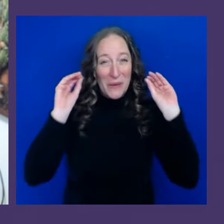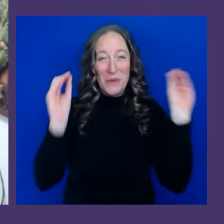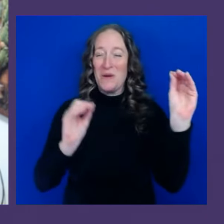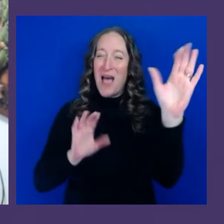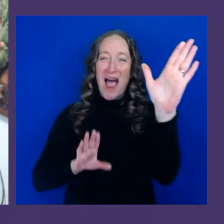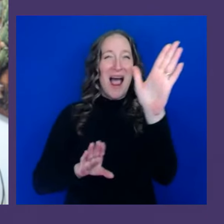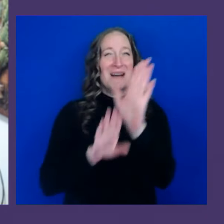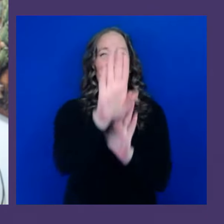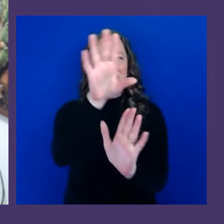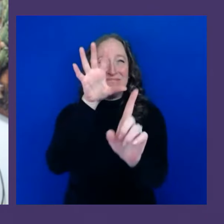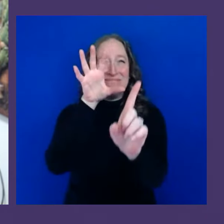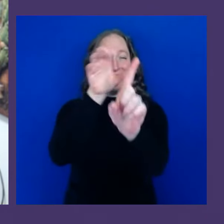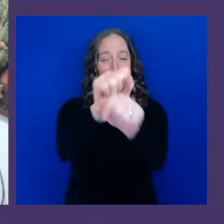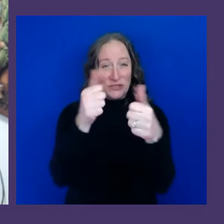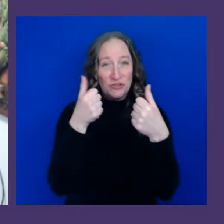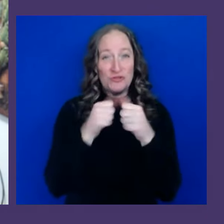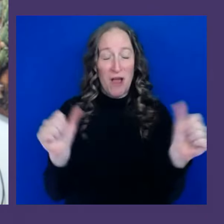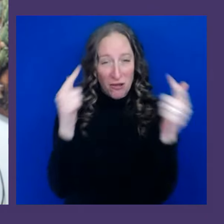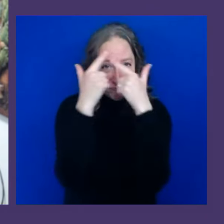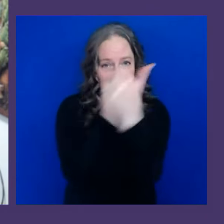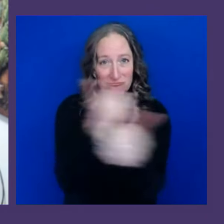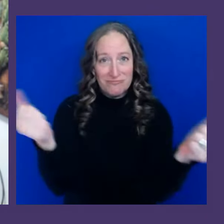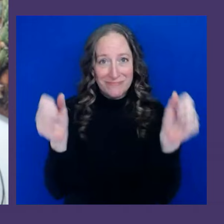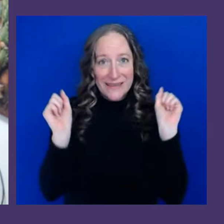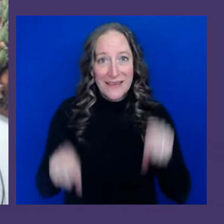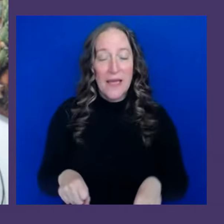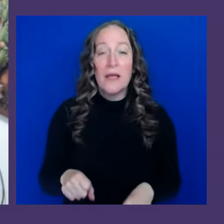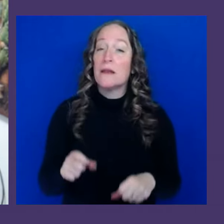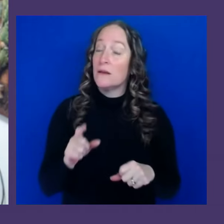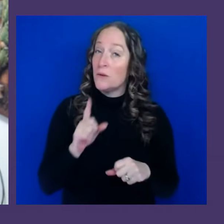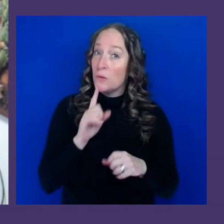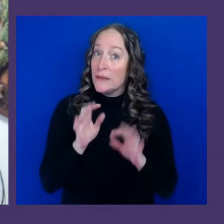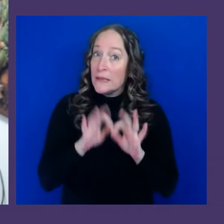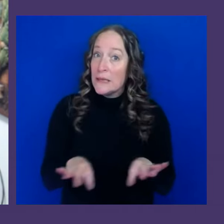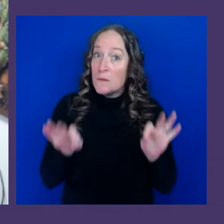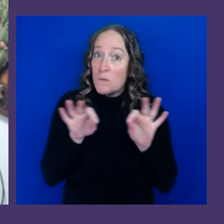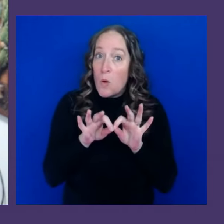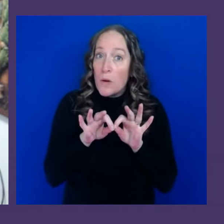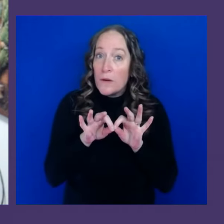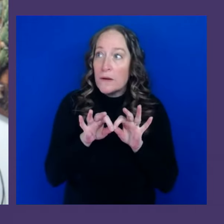a big part of it is actually coming up. Learning over time how to structure